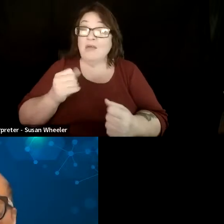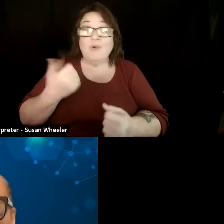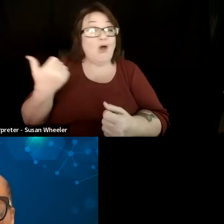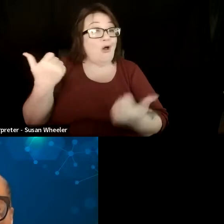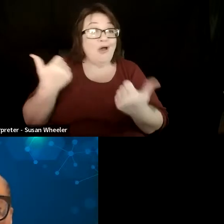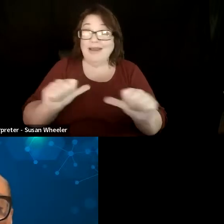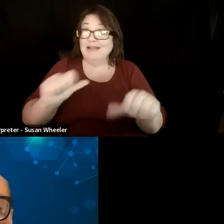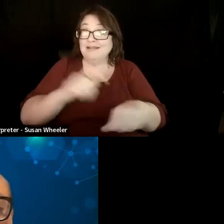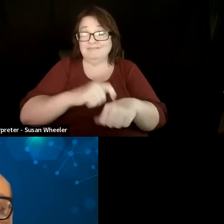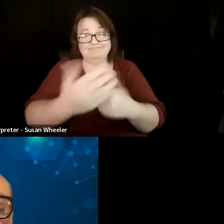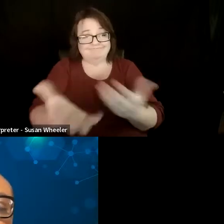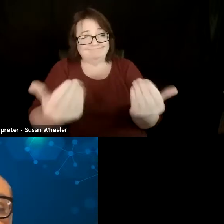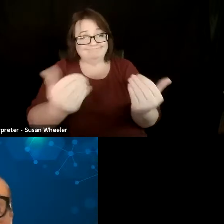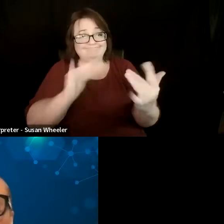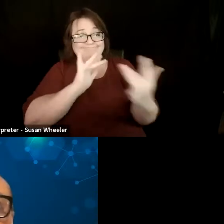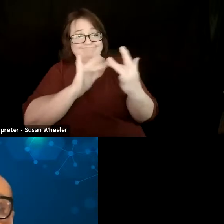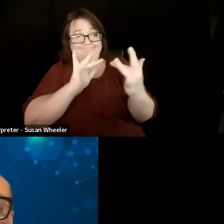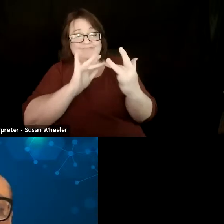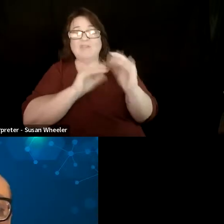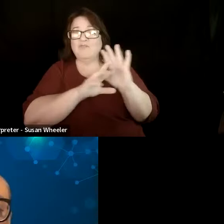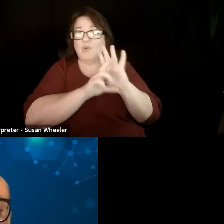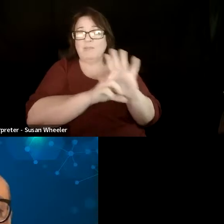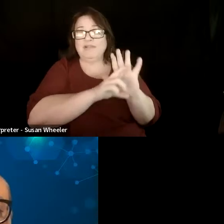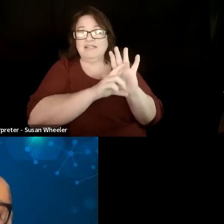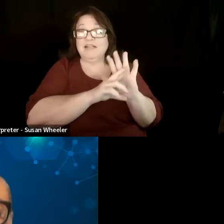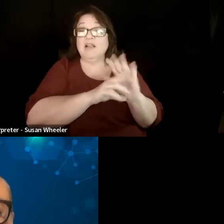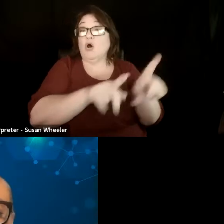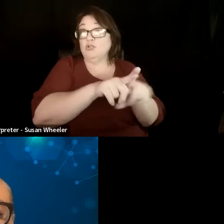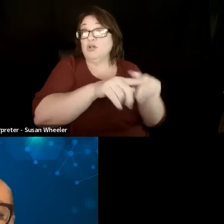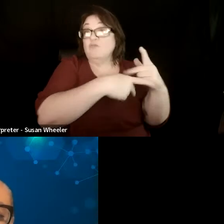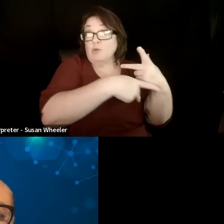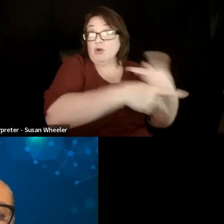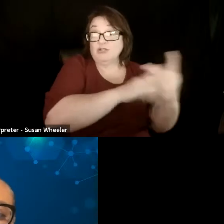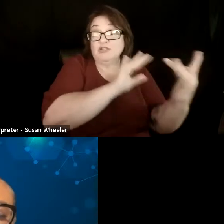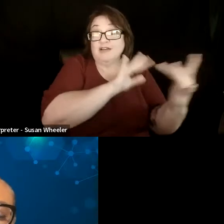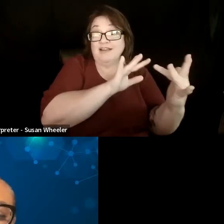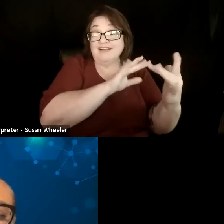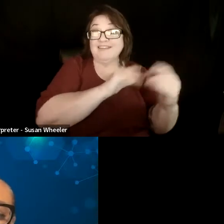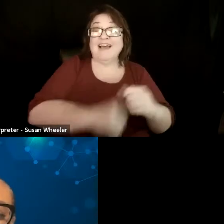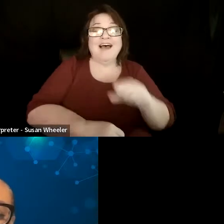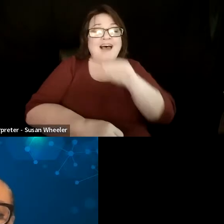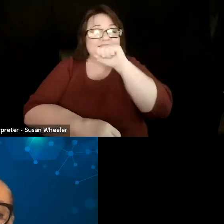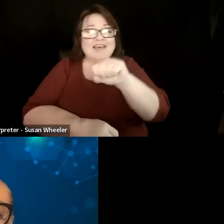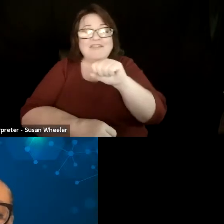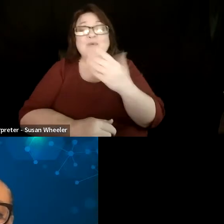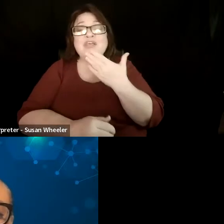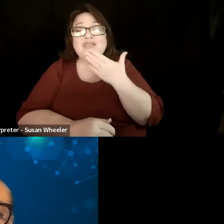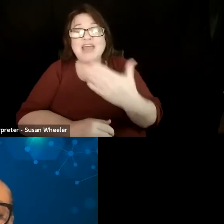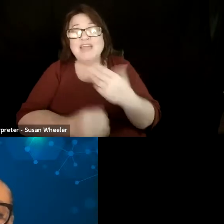their representation, and of course, producers. I love it. Well, thank you for supporting us